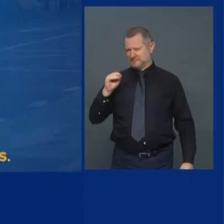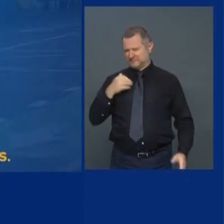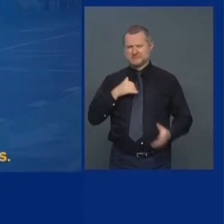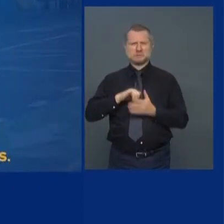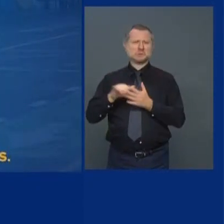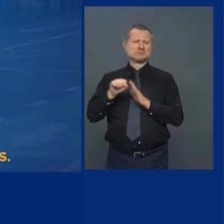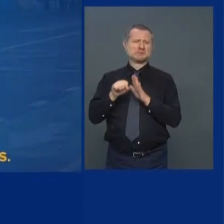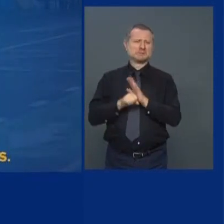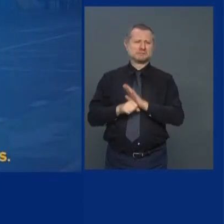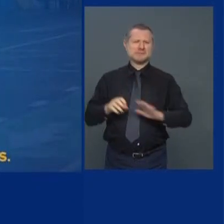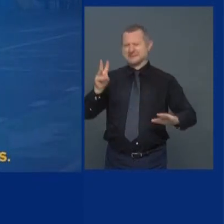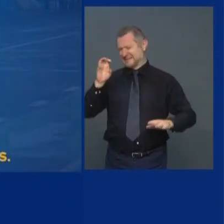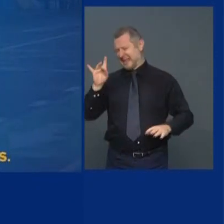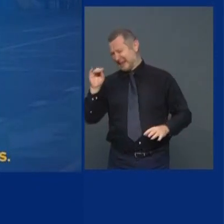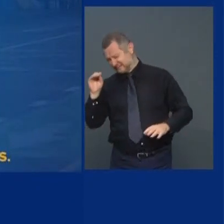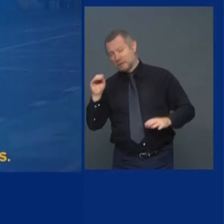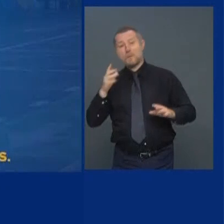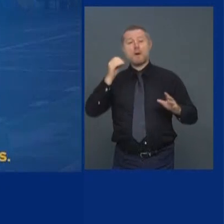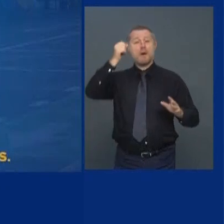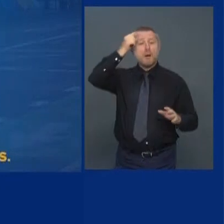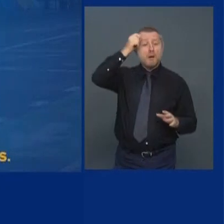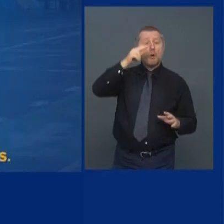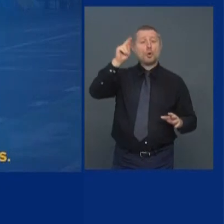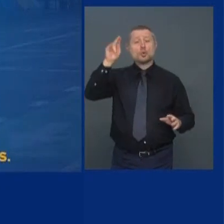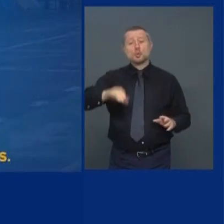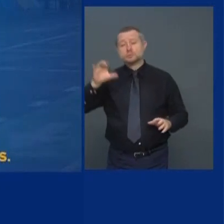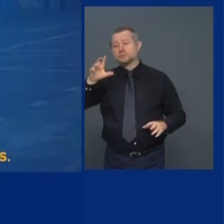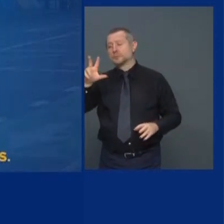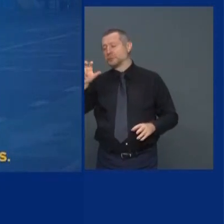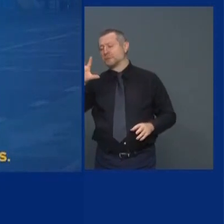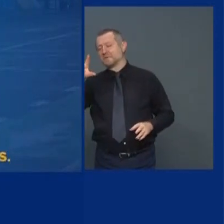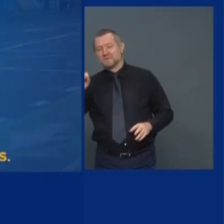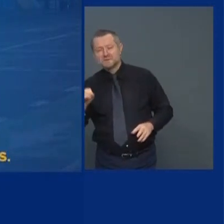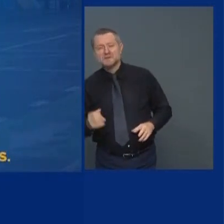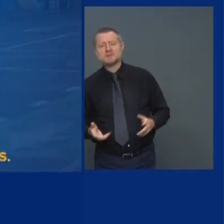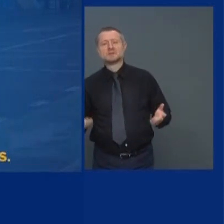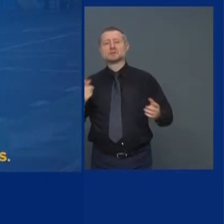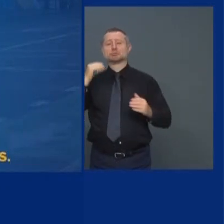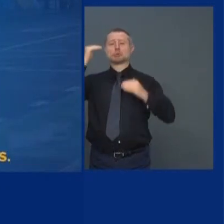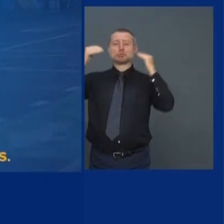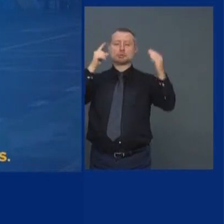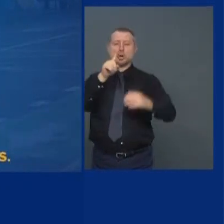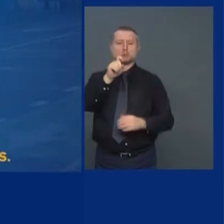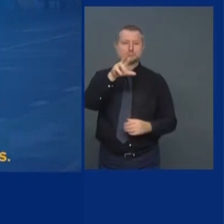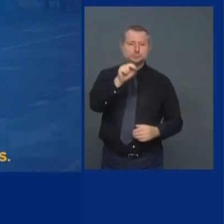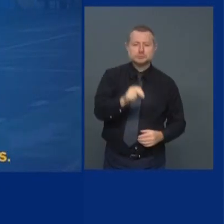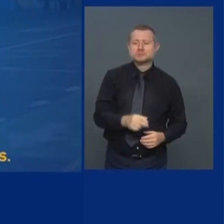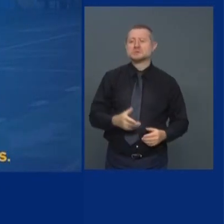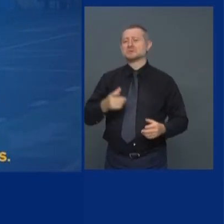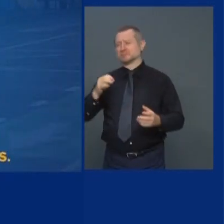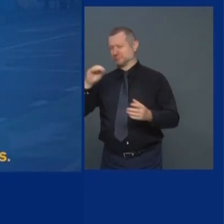THERE ARE 680 SHELTERS ACROSS NEW YORK STATE. NEW YORK CITY.